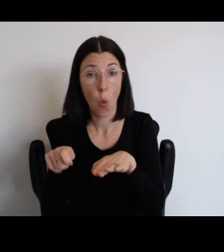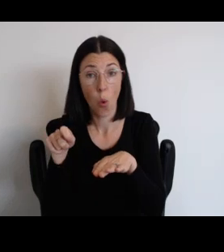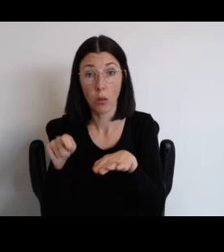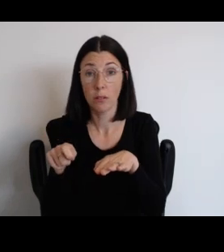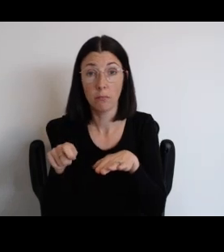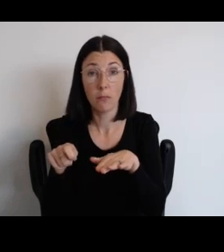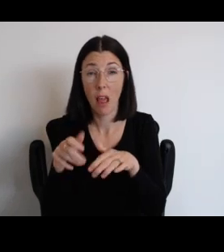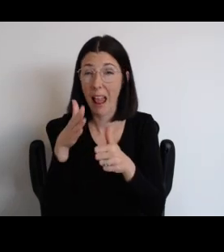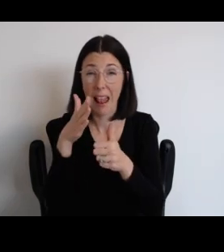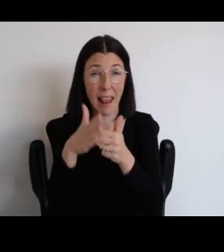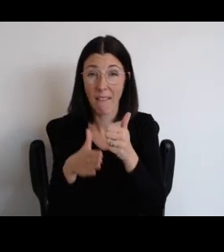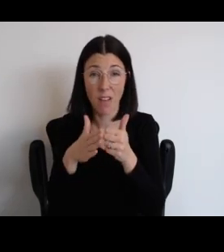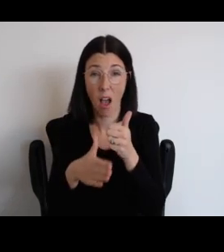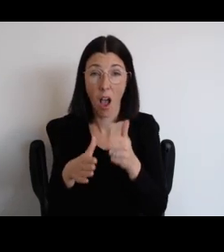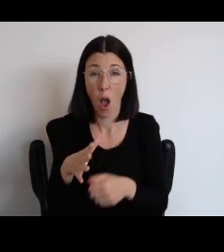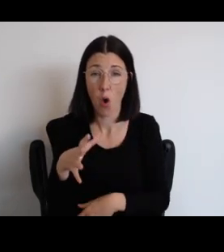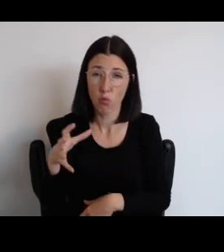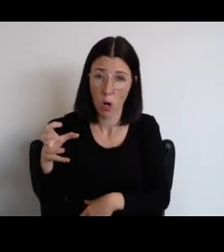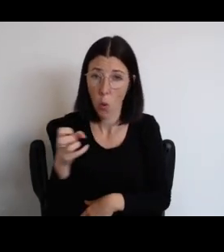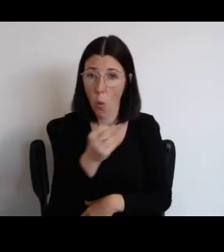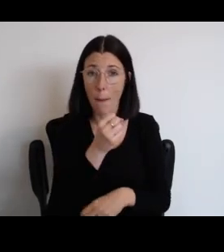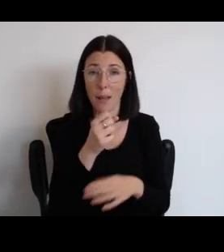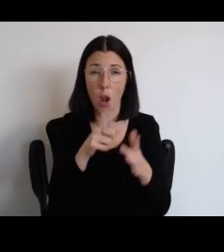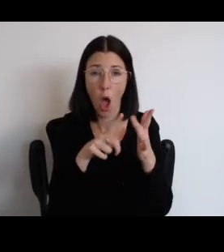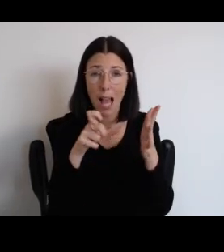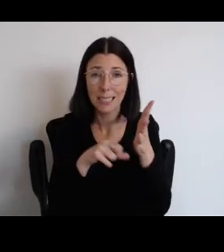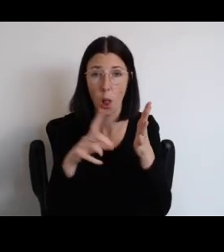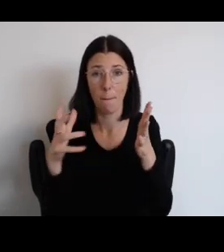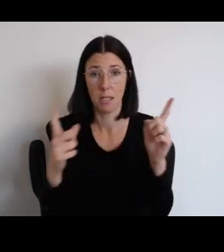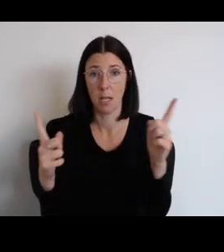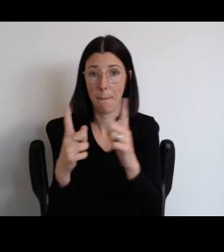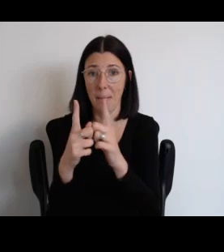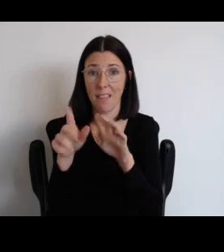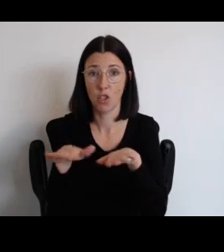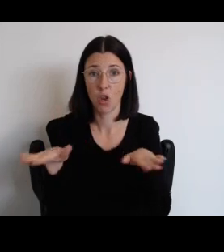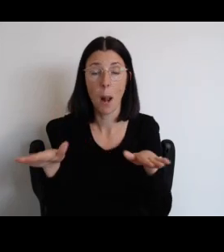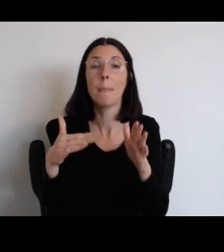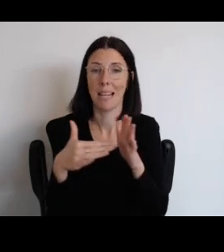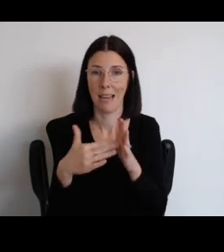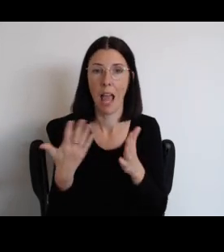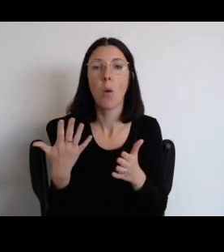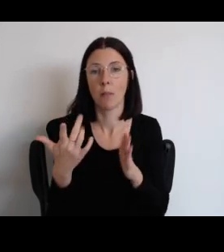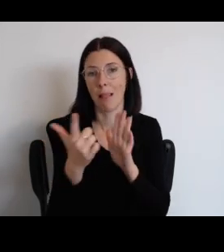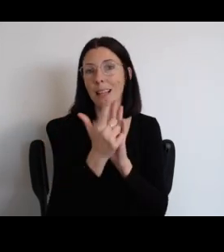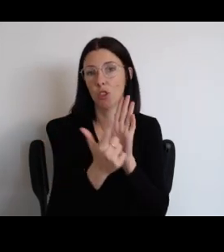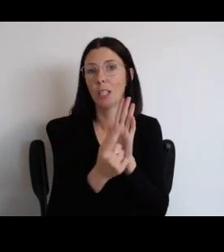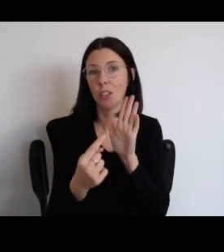the children but there is now a legislative requirement that um subject to some exceptions